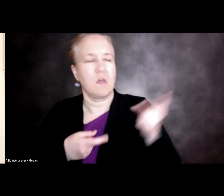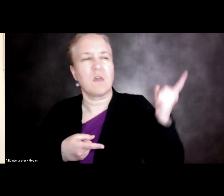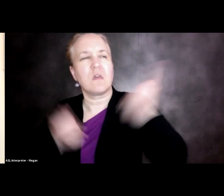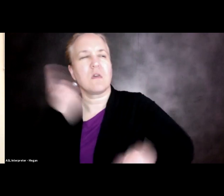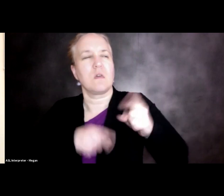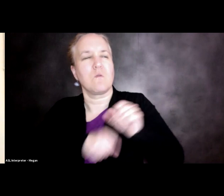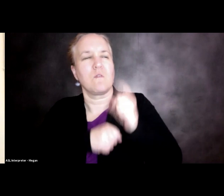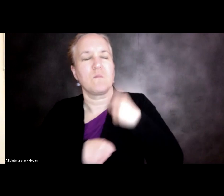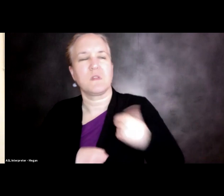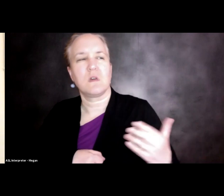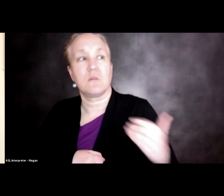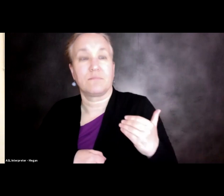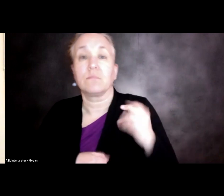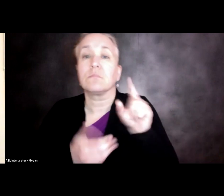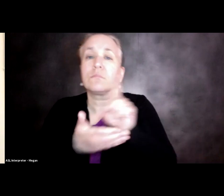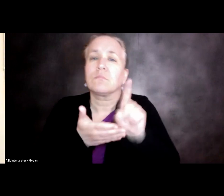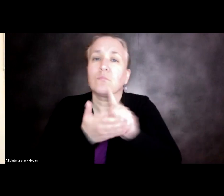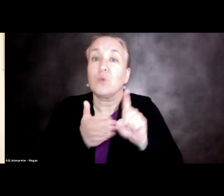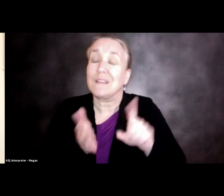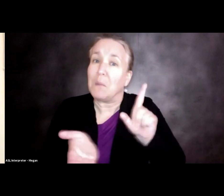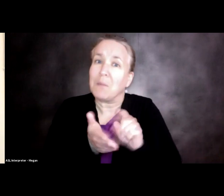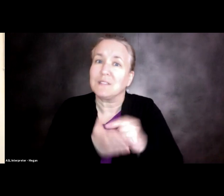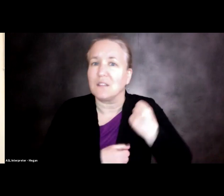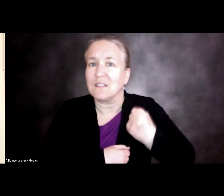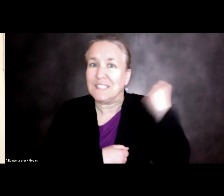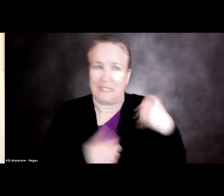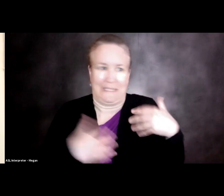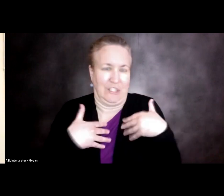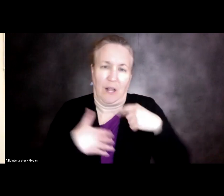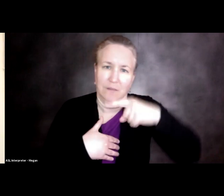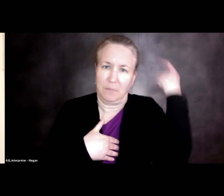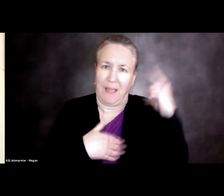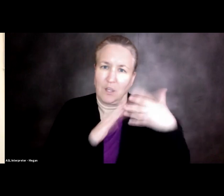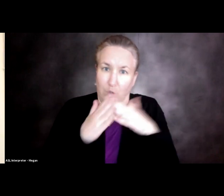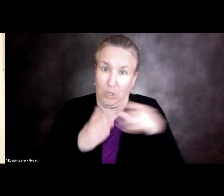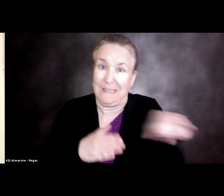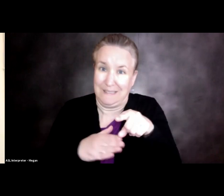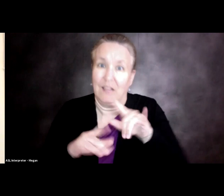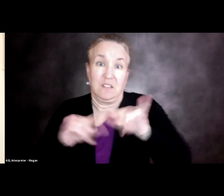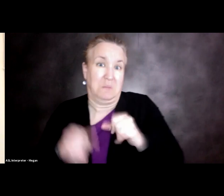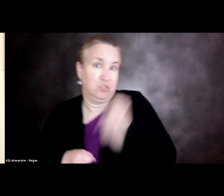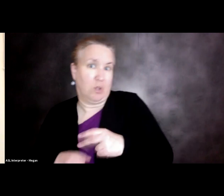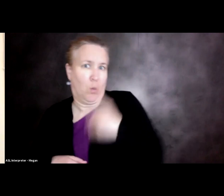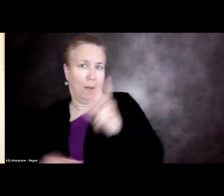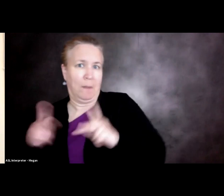And weakly publicized lynchings terrorized Black communities, while Southern whites were emboldened